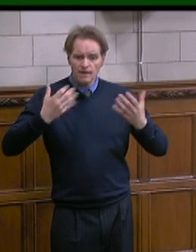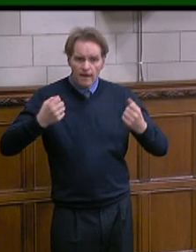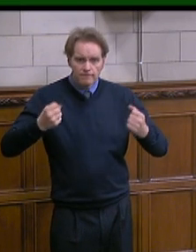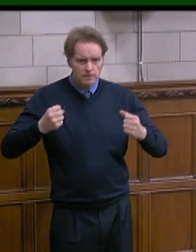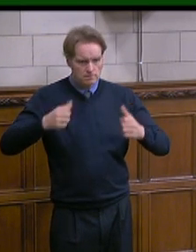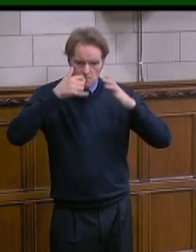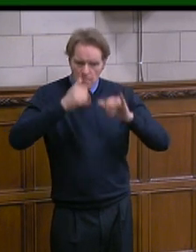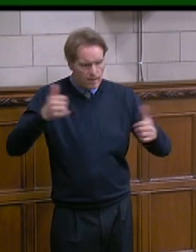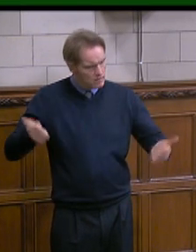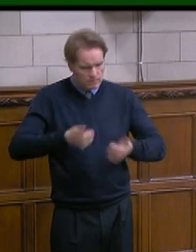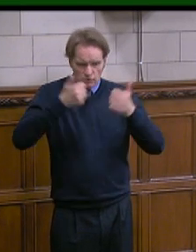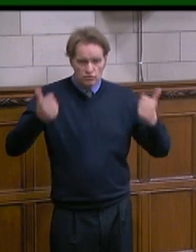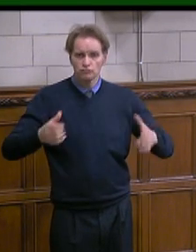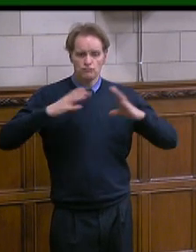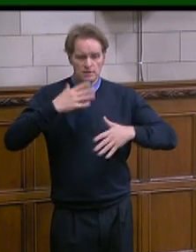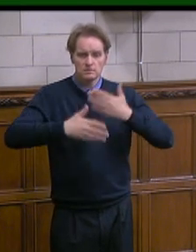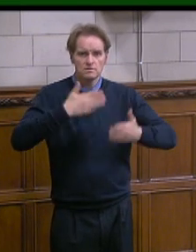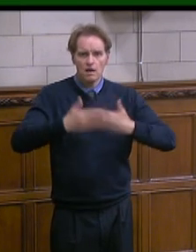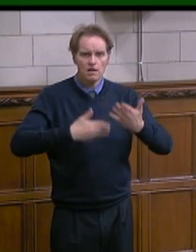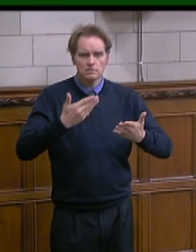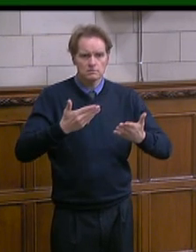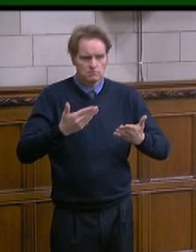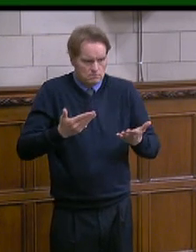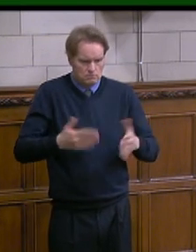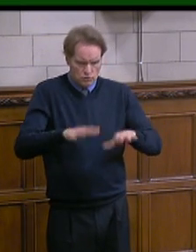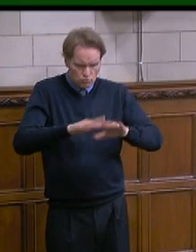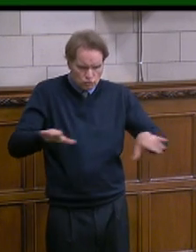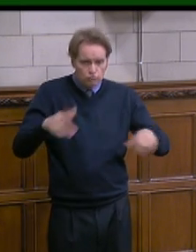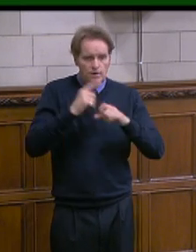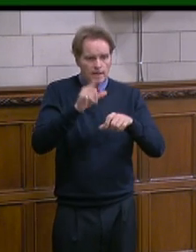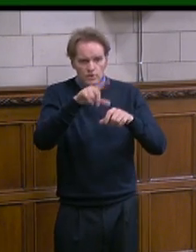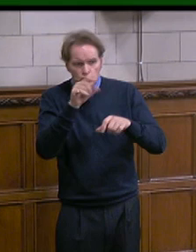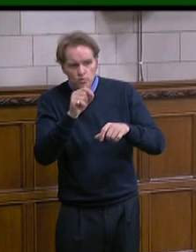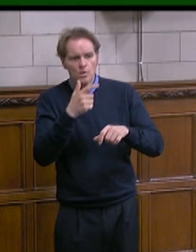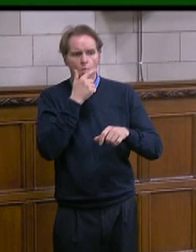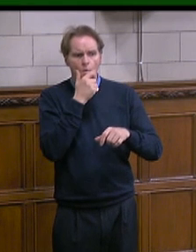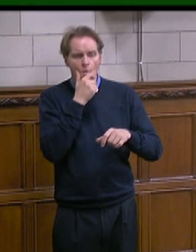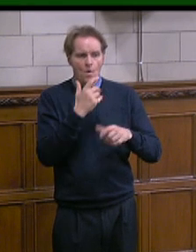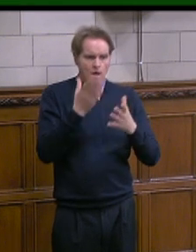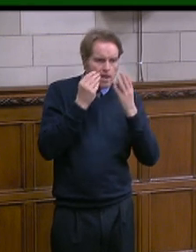So yes, our children could already have the option to learn British Sign Language in schools,